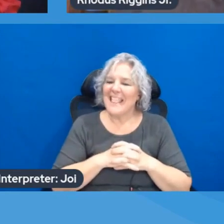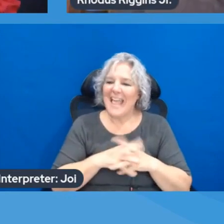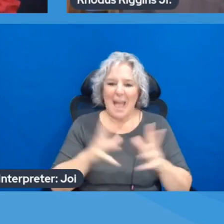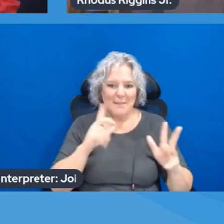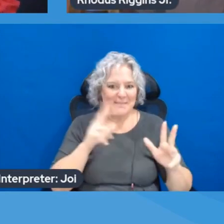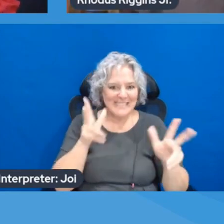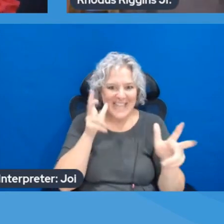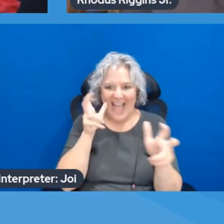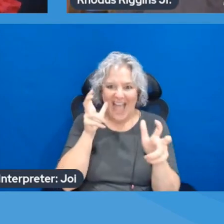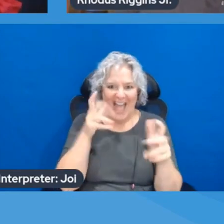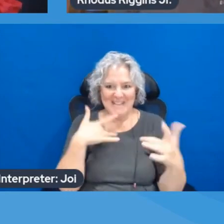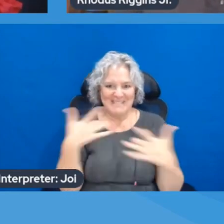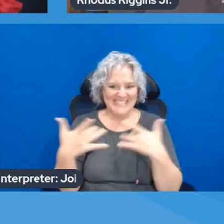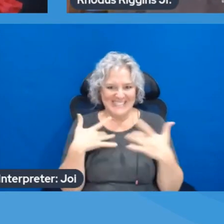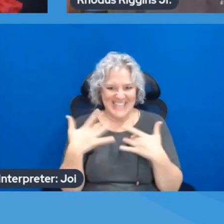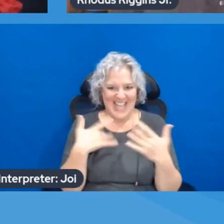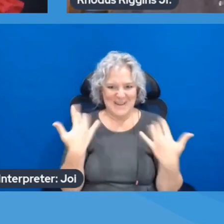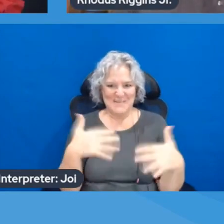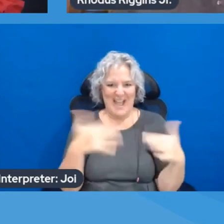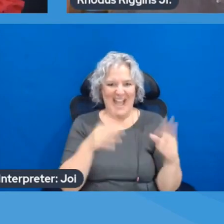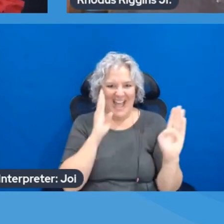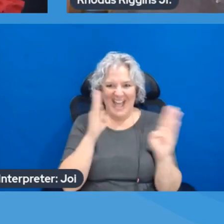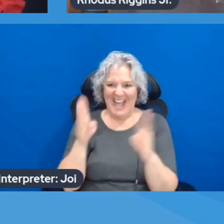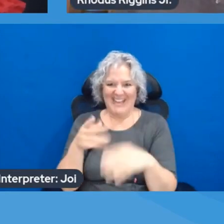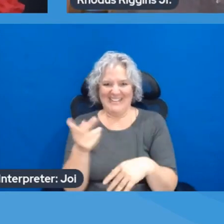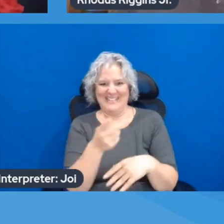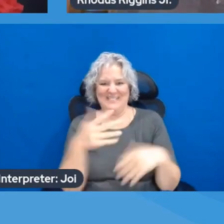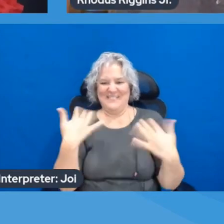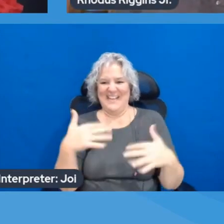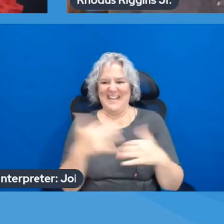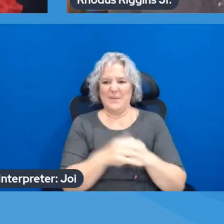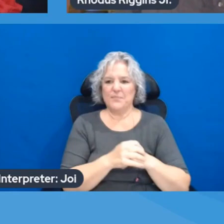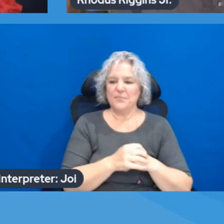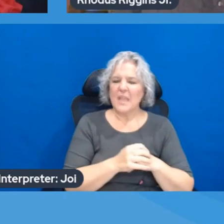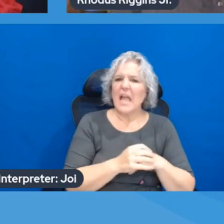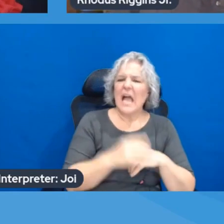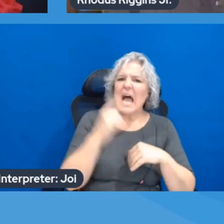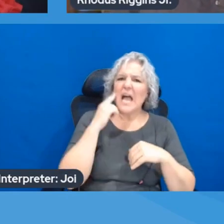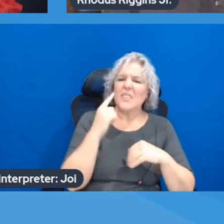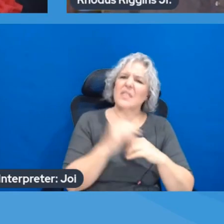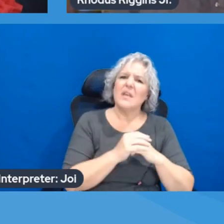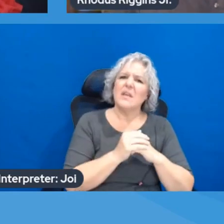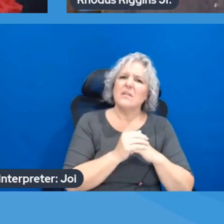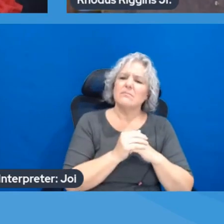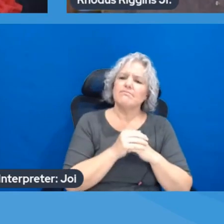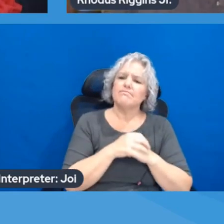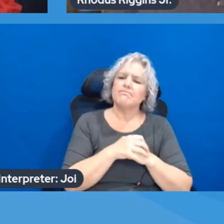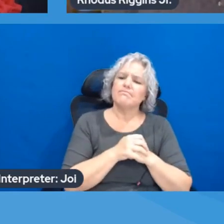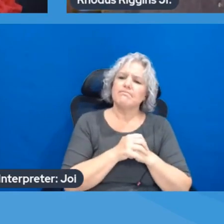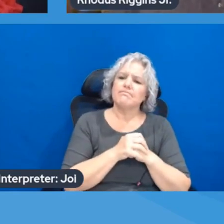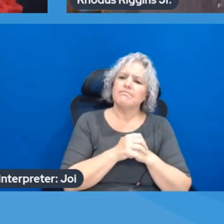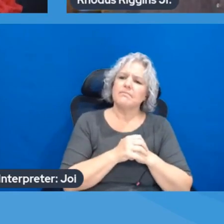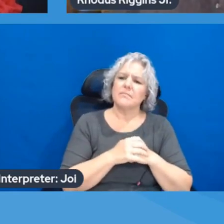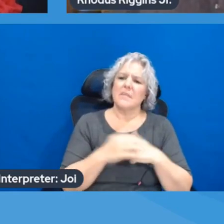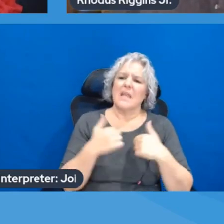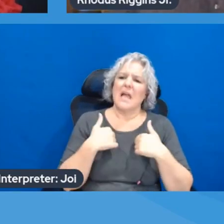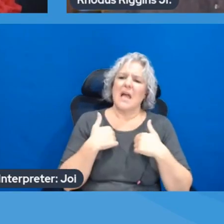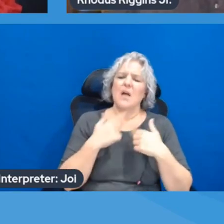to Ms. Chih-Ing and Ms. Sherry. So I think I speak from a systemic level